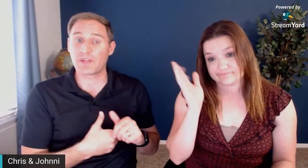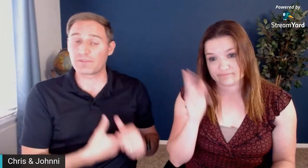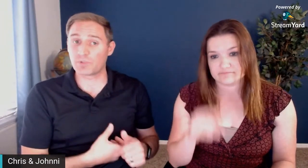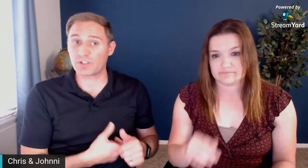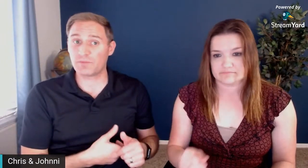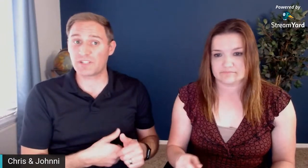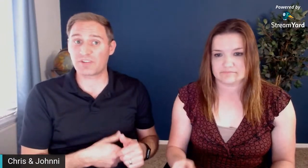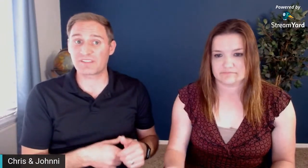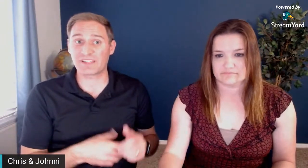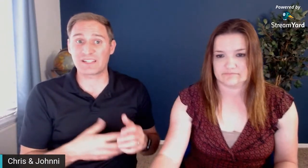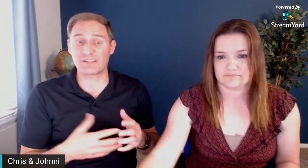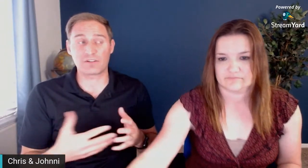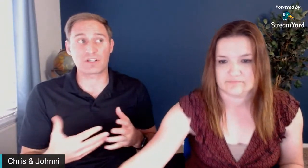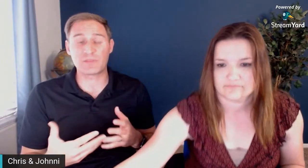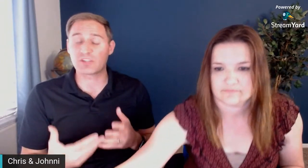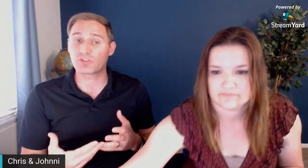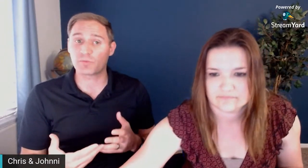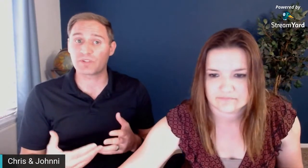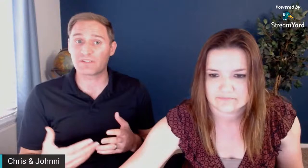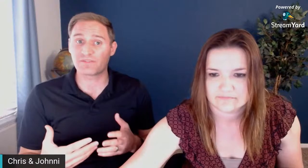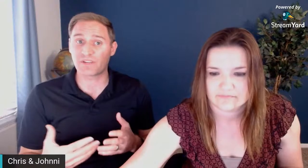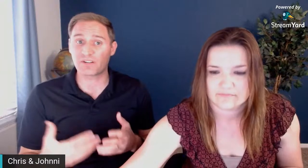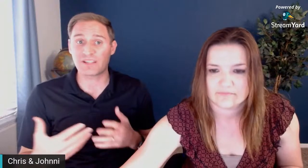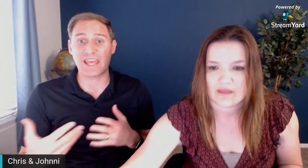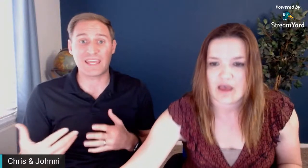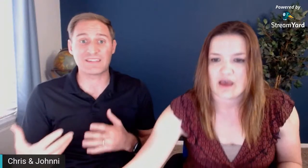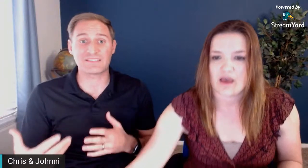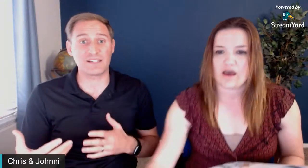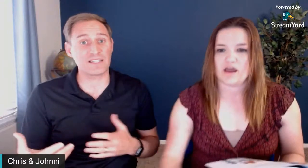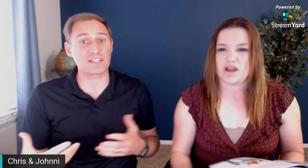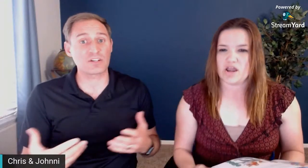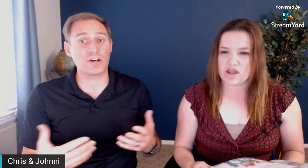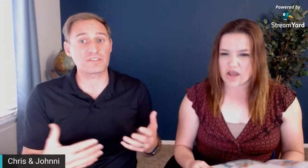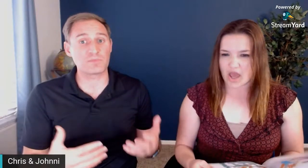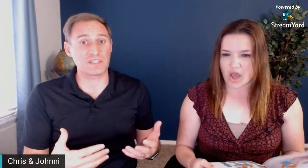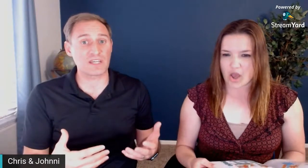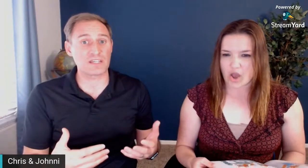a book could be translated or it could be interpreted very asl and it could also be done